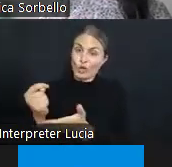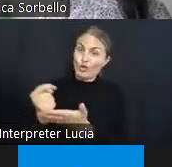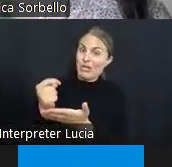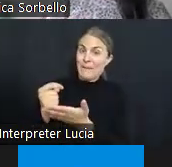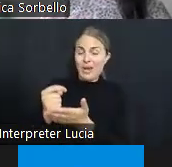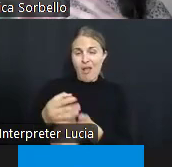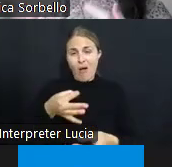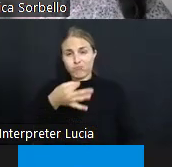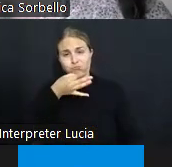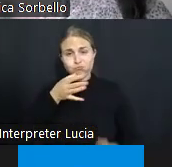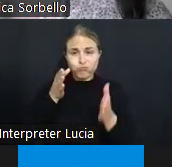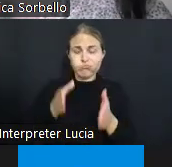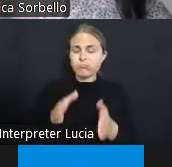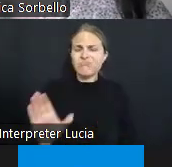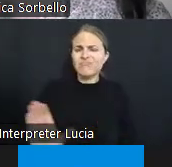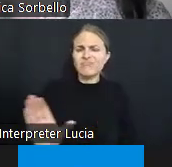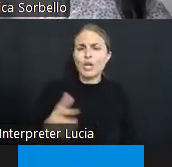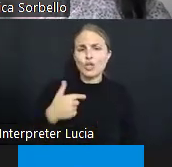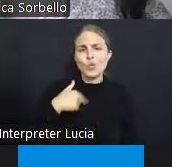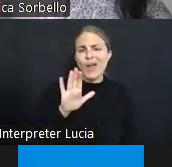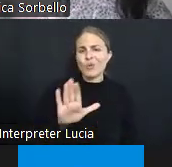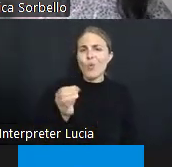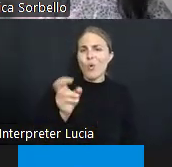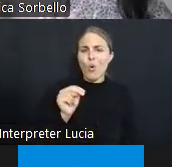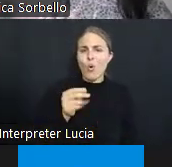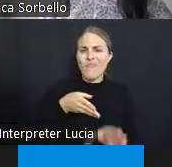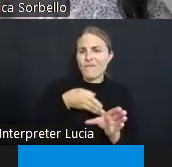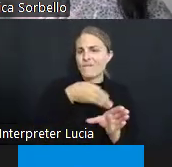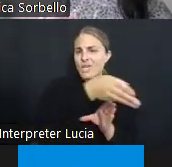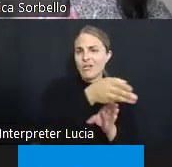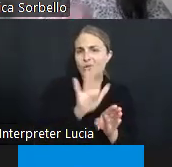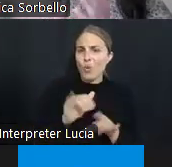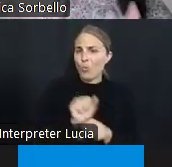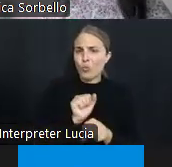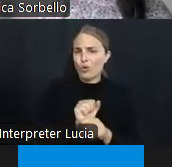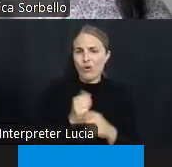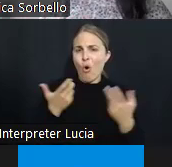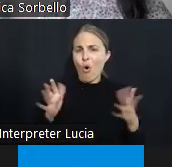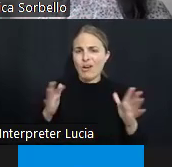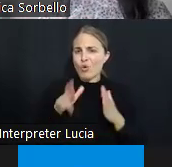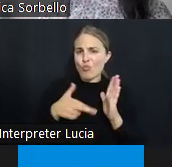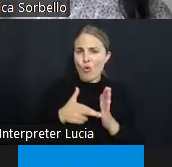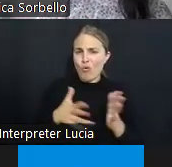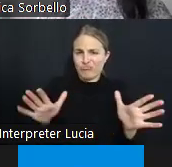have spent over a decade work not guilty the front lines of direct care and recognize that everybody's plates are full.